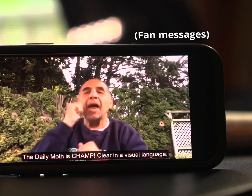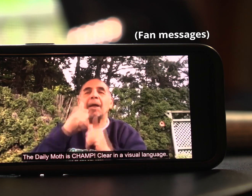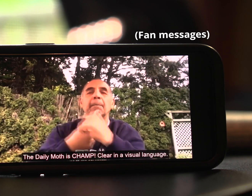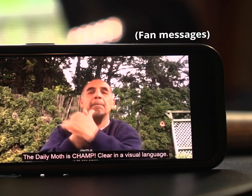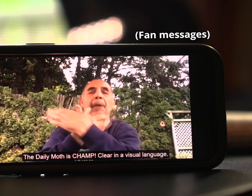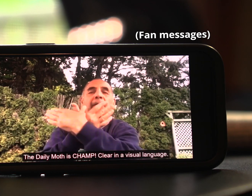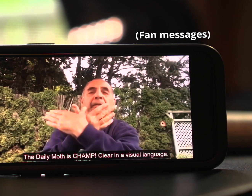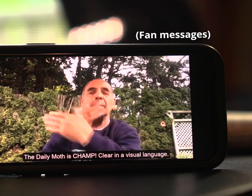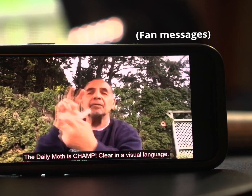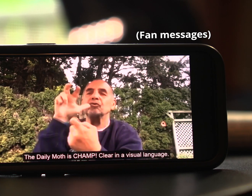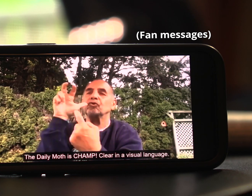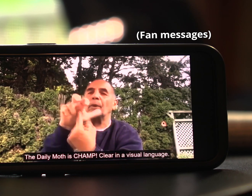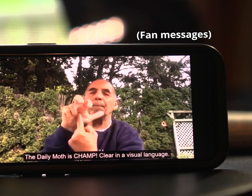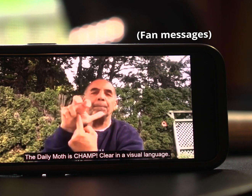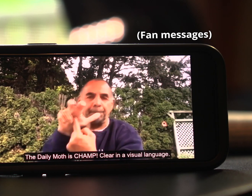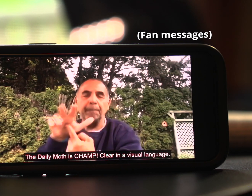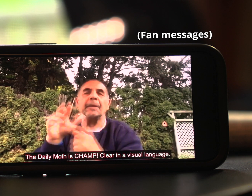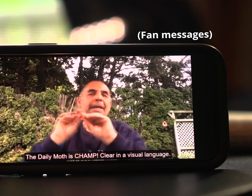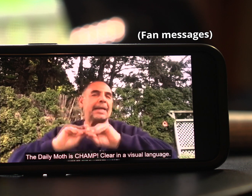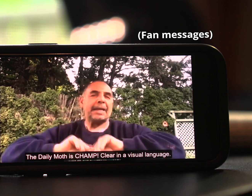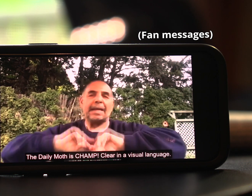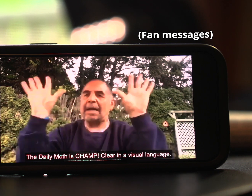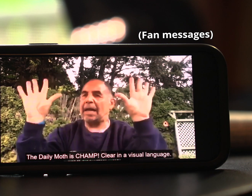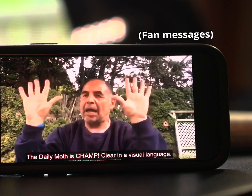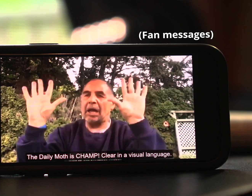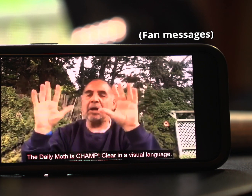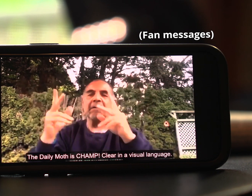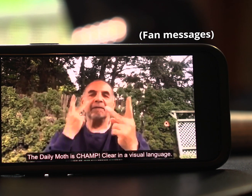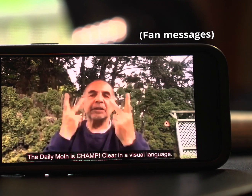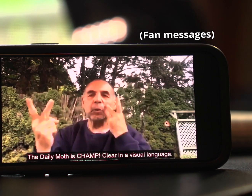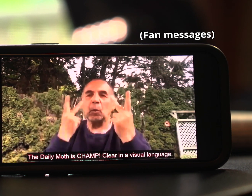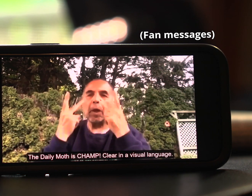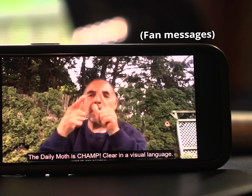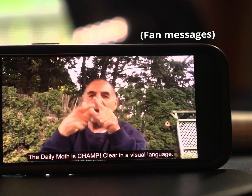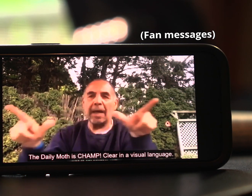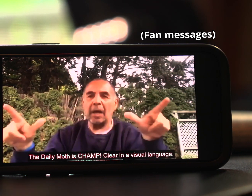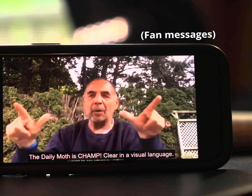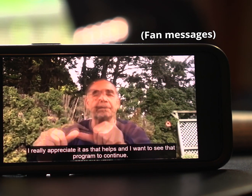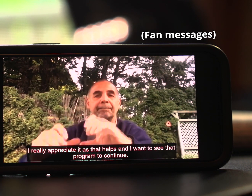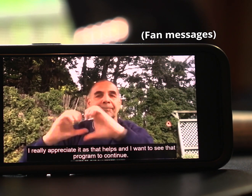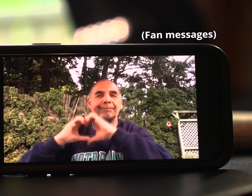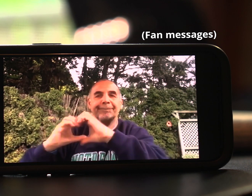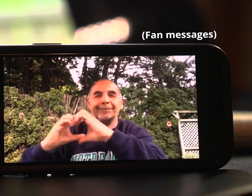"The Daily Moth is champ! Clear in a visual language."